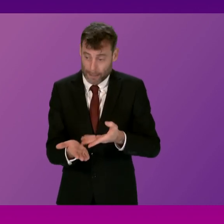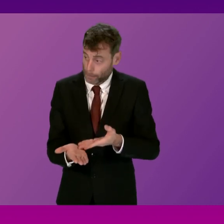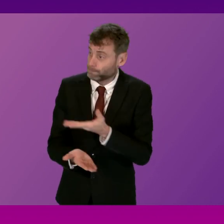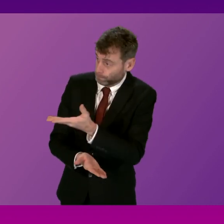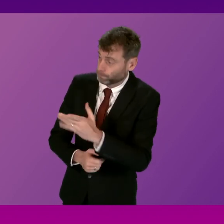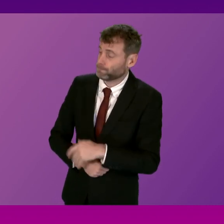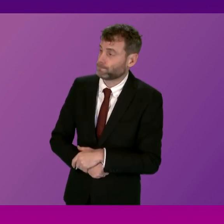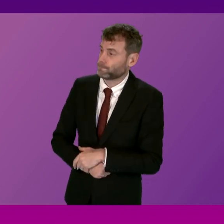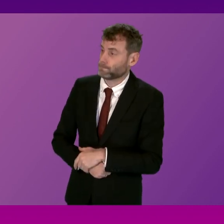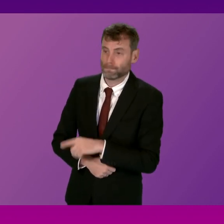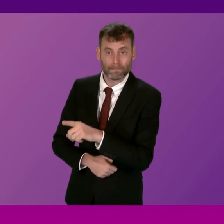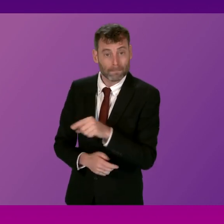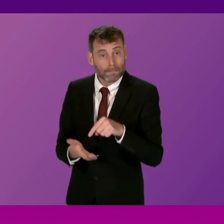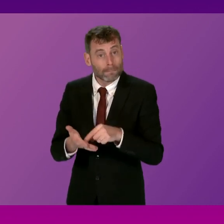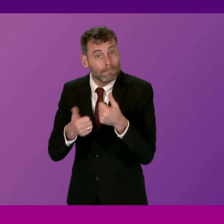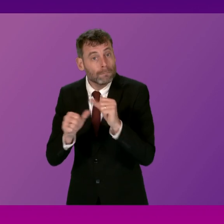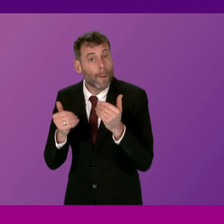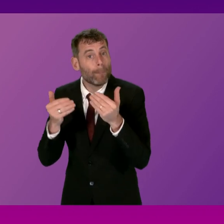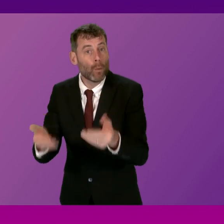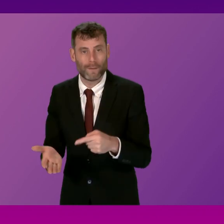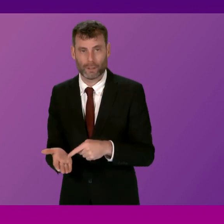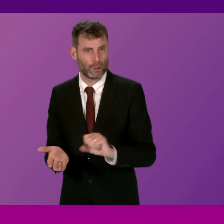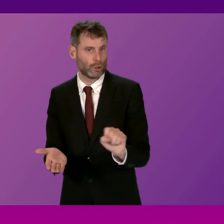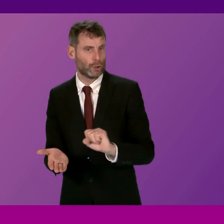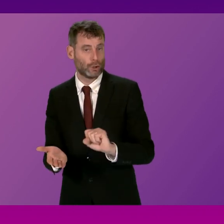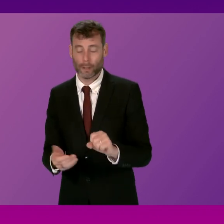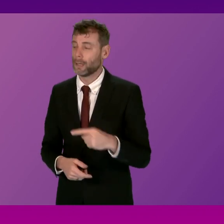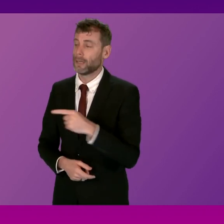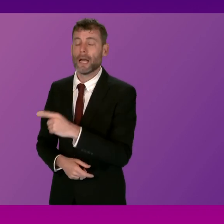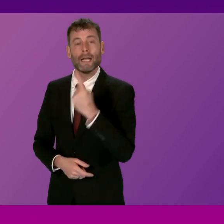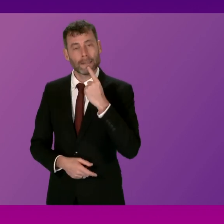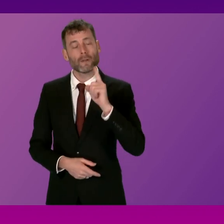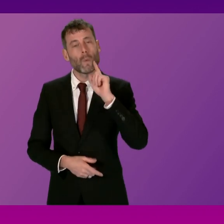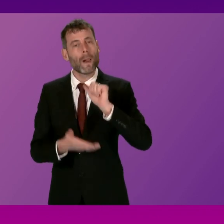It promised an immediate priorities plan and said that that would be published in June, but it was not.